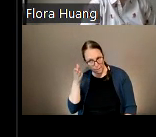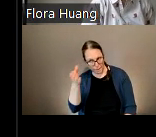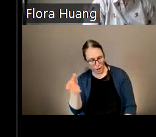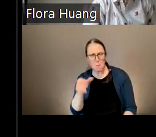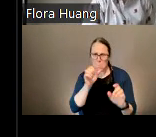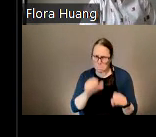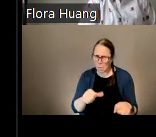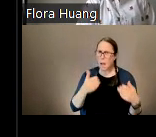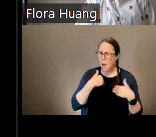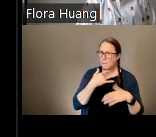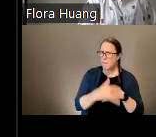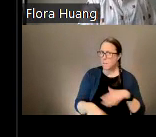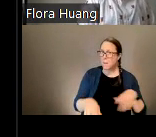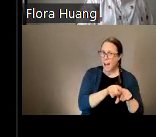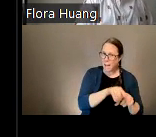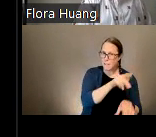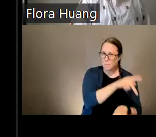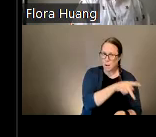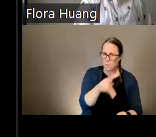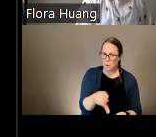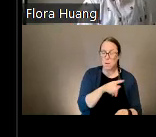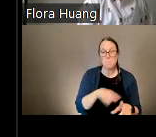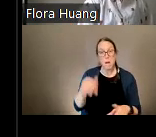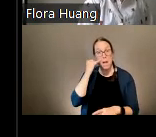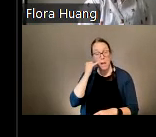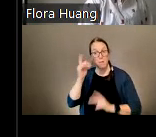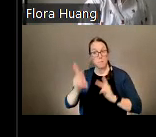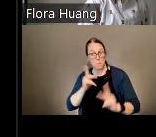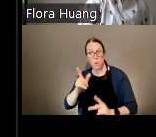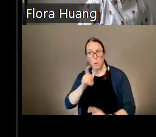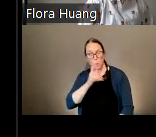And if there are individuals who really prefer PDFs,